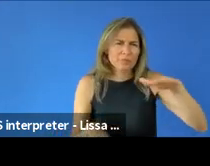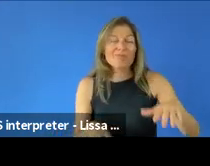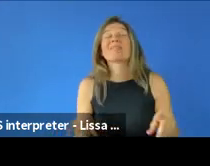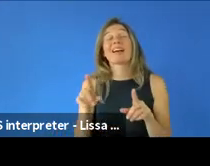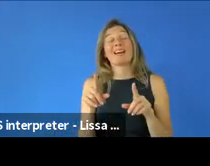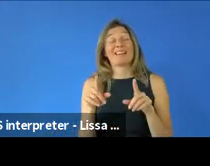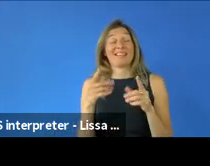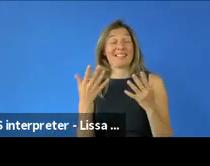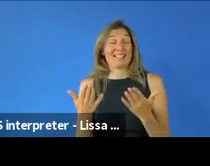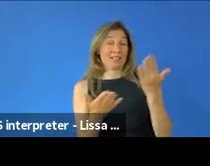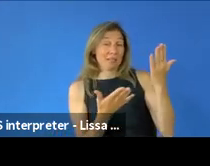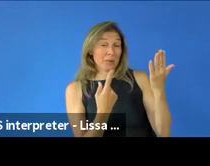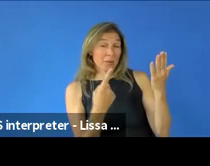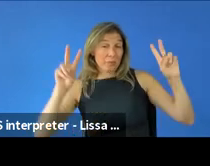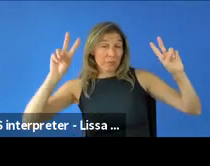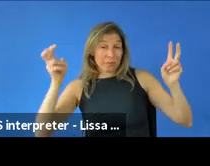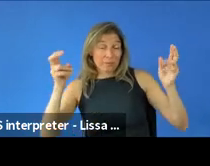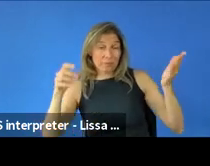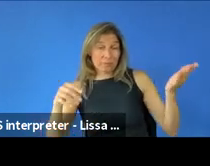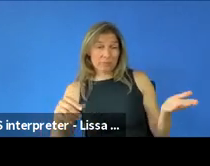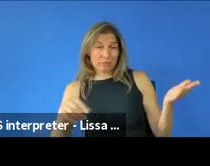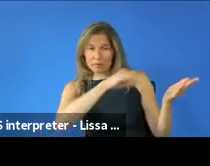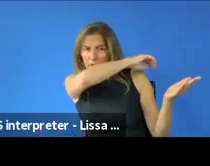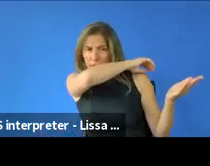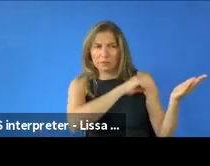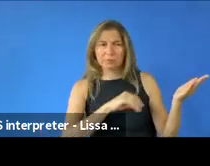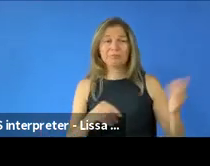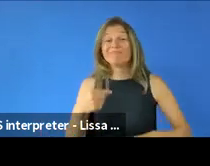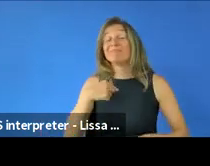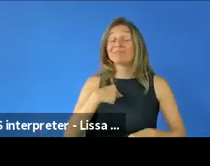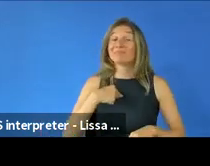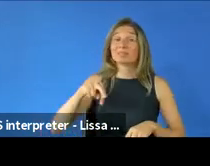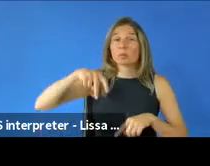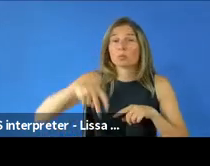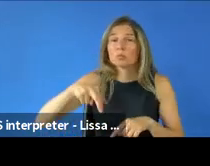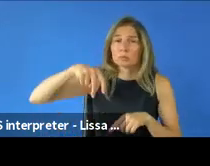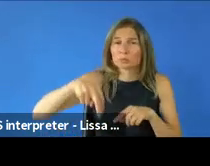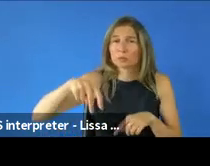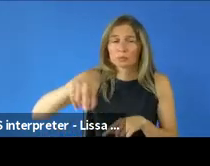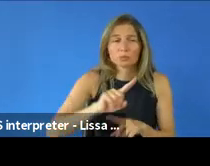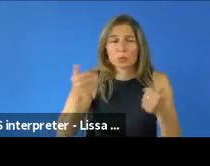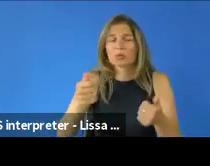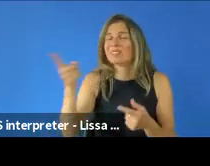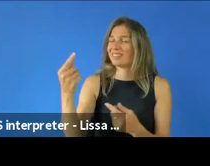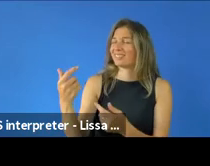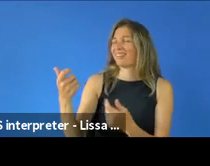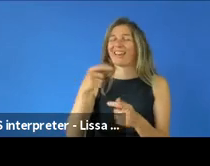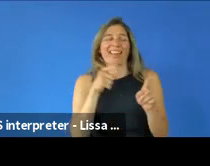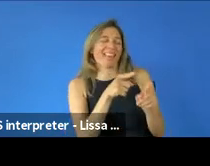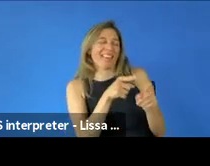and struggled to access the same facilities such as toilets. I just want to read a quote from one of our female